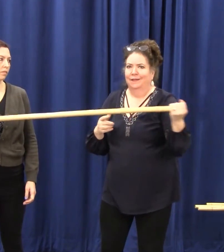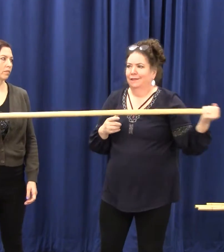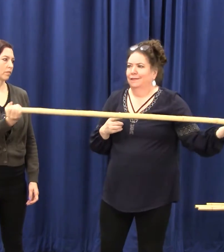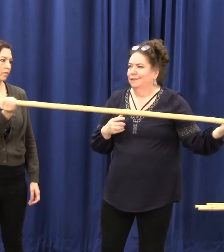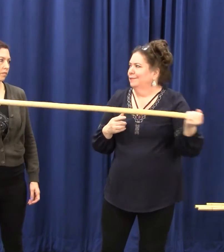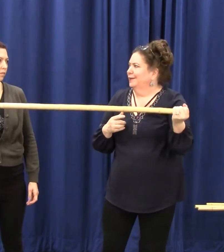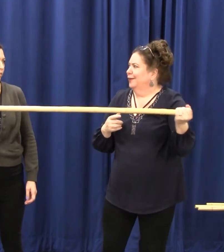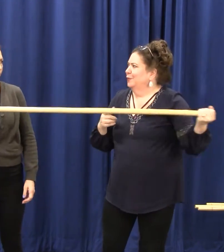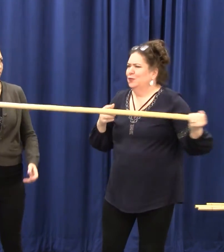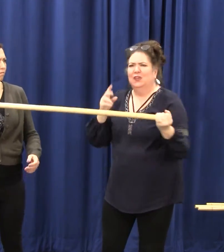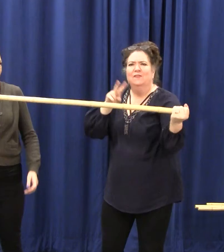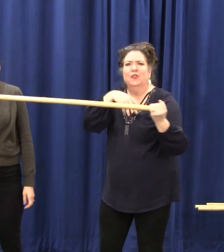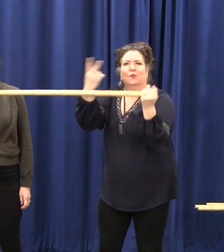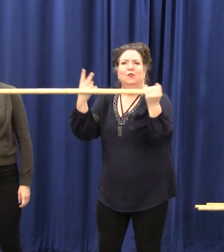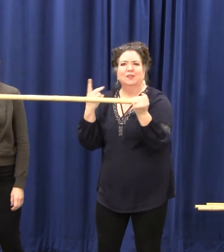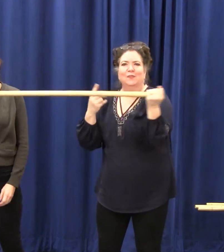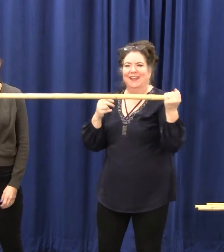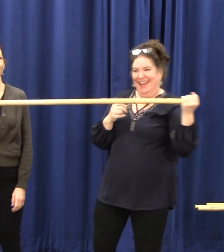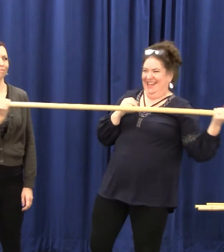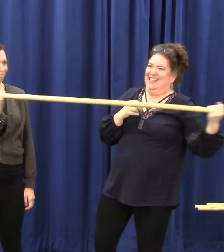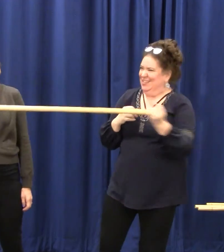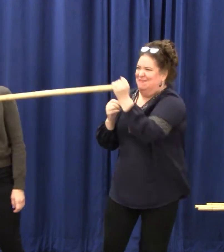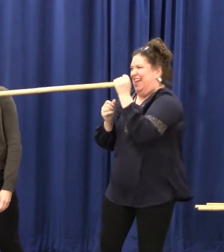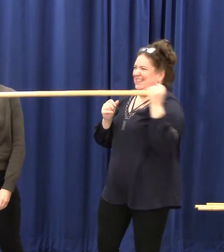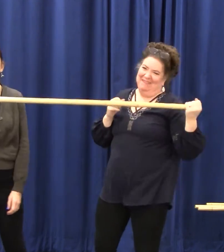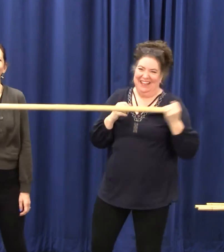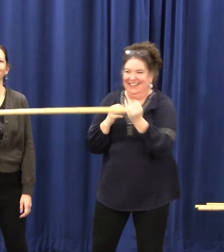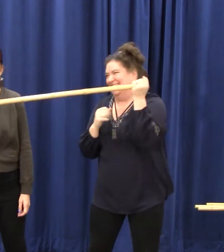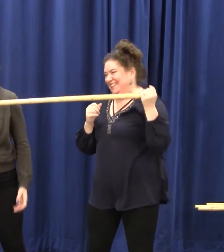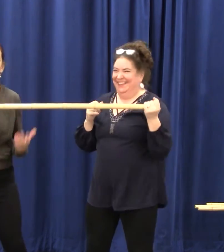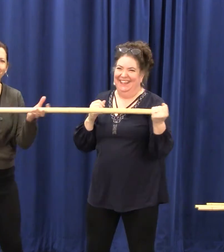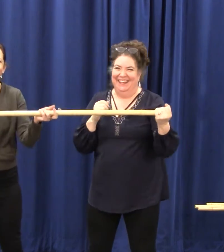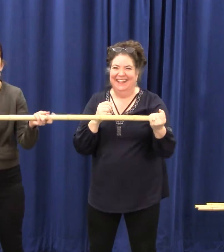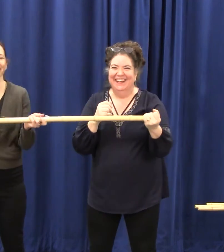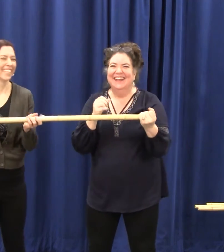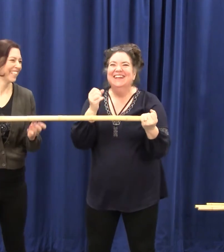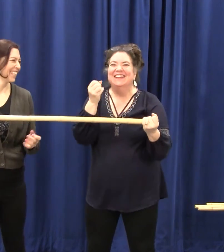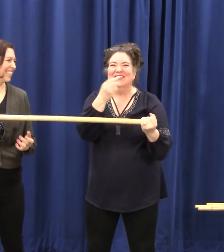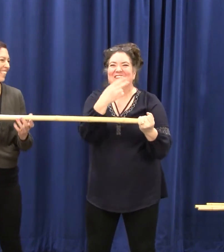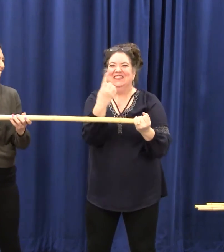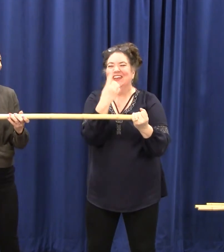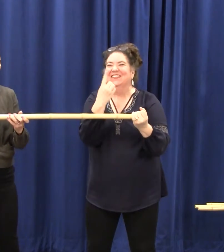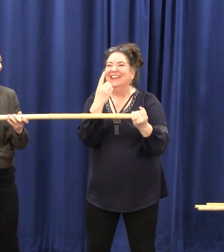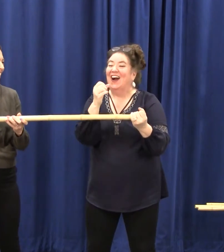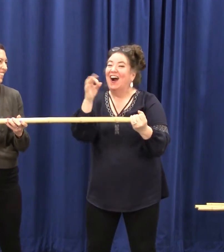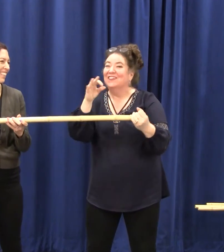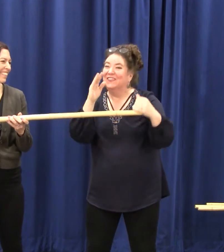You know, you could even throw somebody off balance - give me that! If you throw somebody